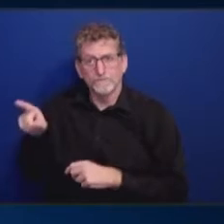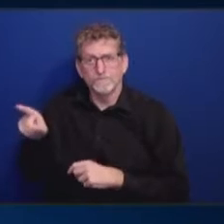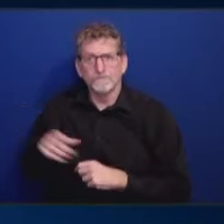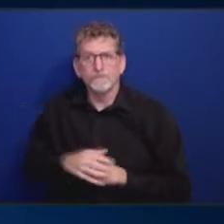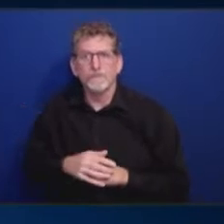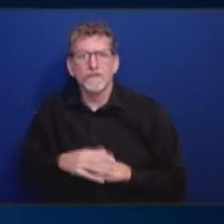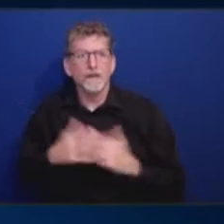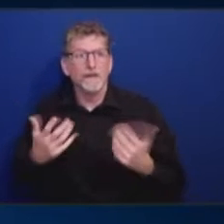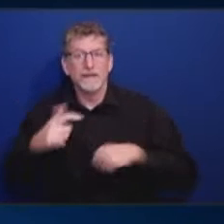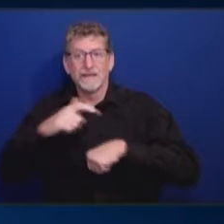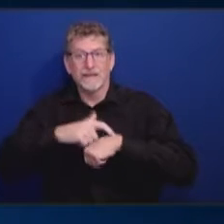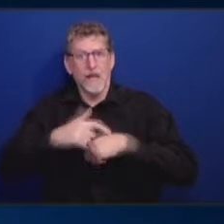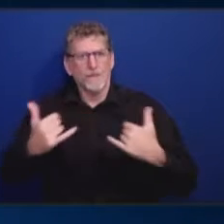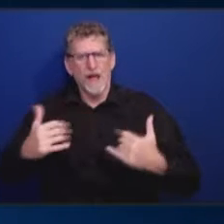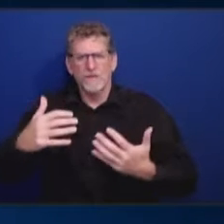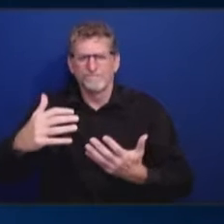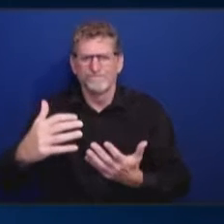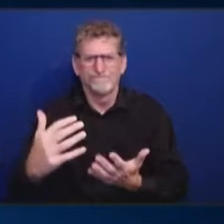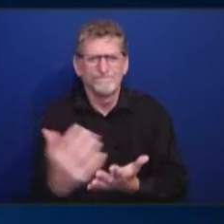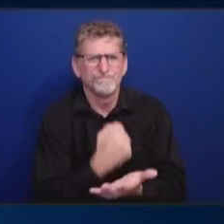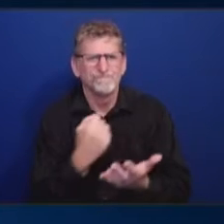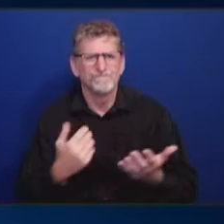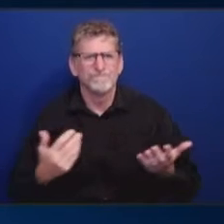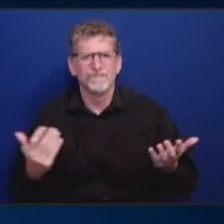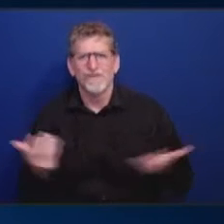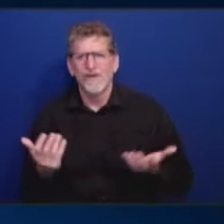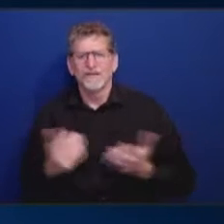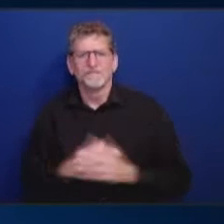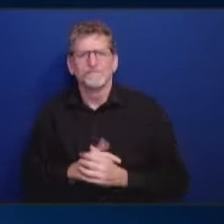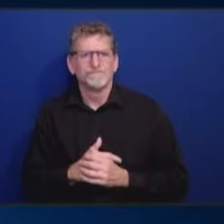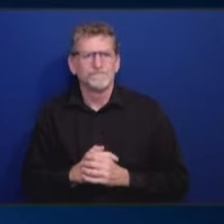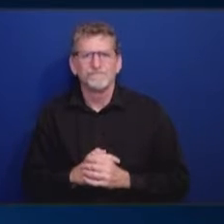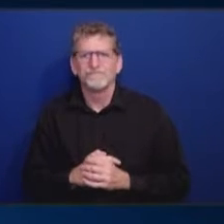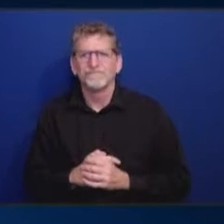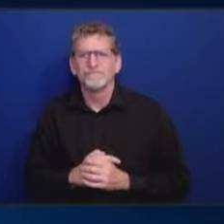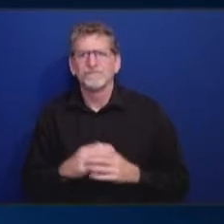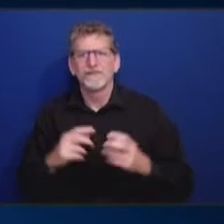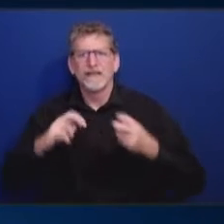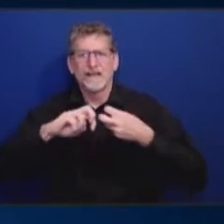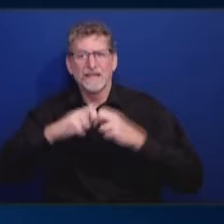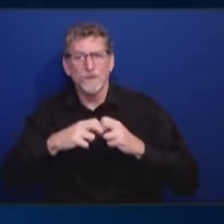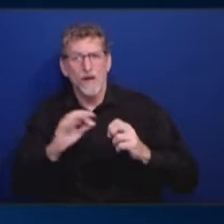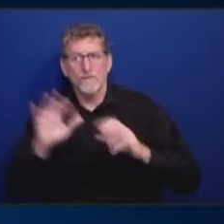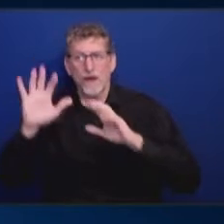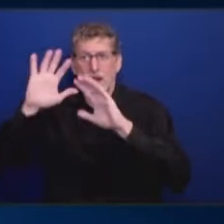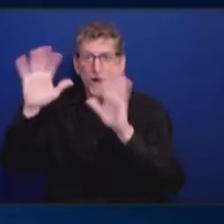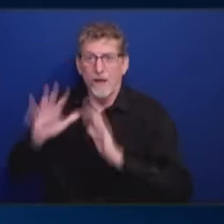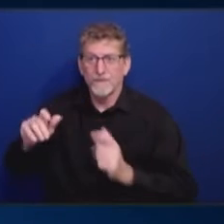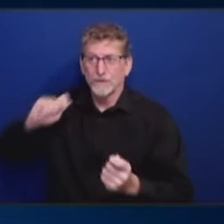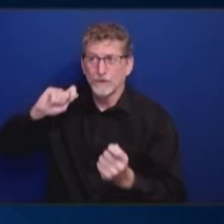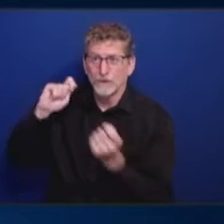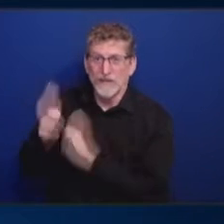That this is the issue of climate change as, you know, as it's punctuating the issues we